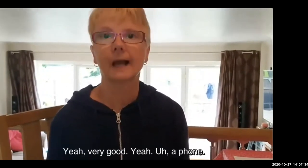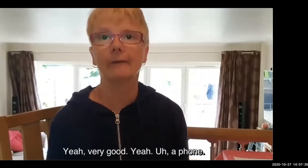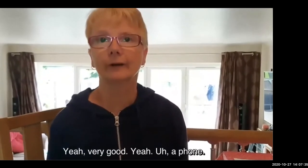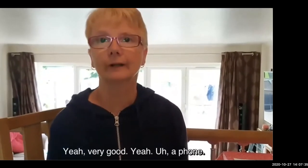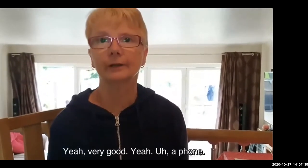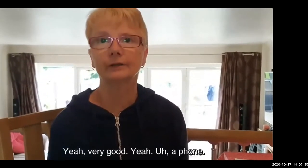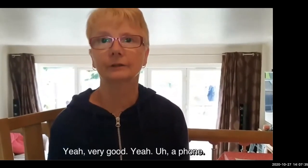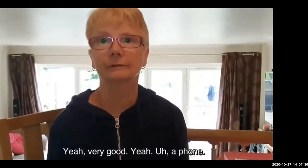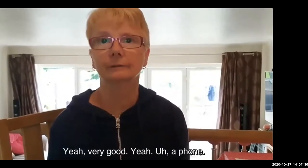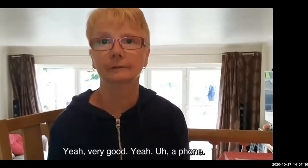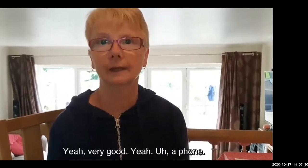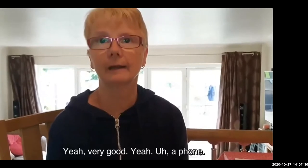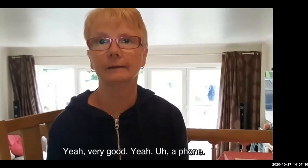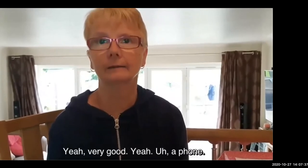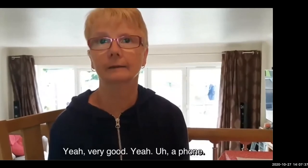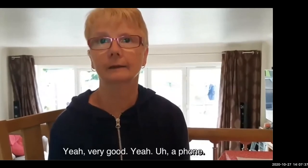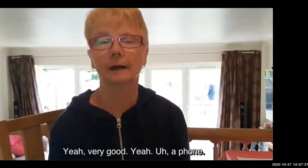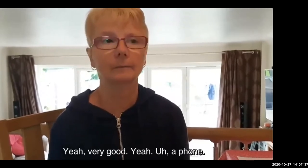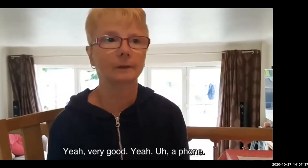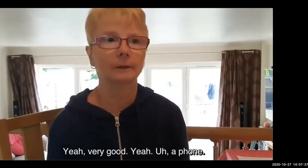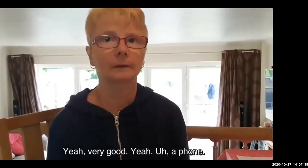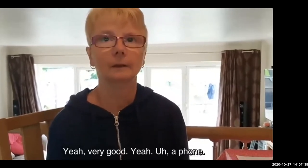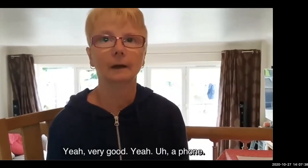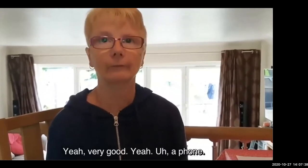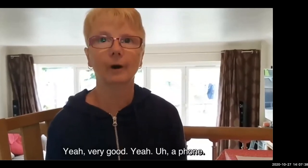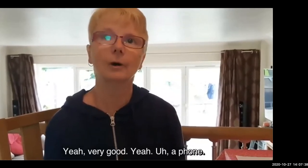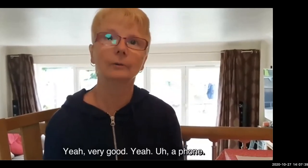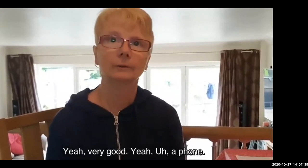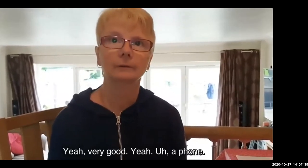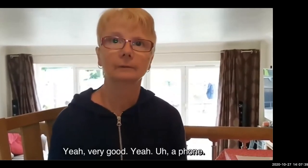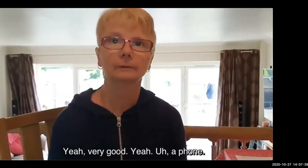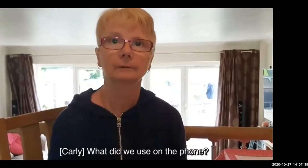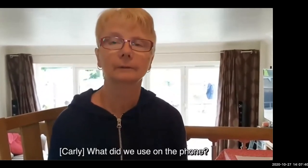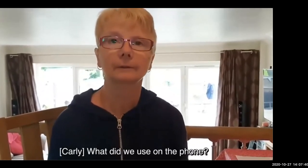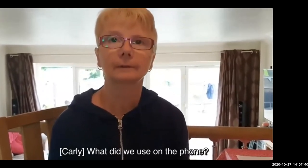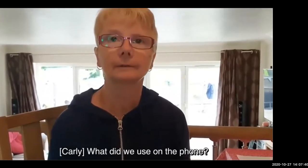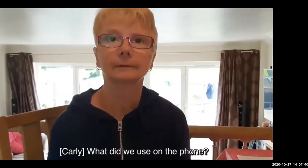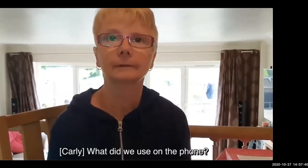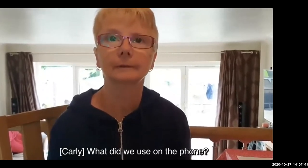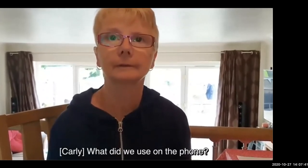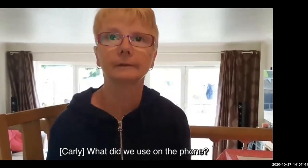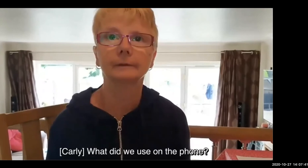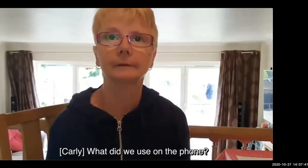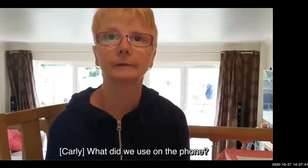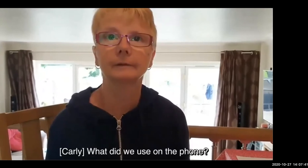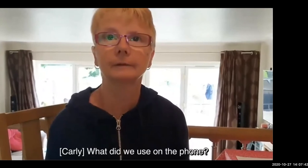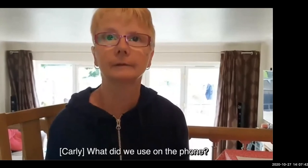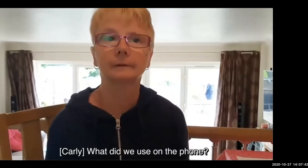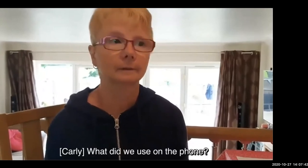yeah very good yeah um phone what did we use on the phone